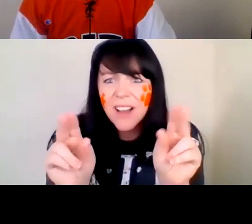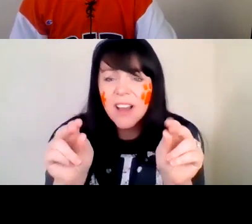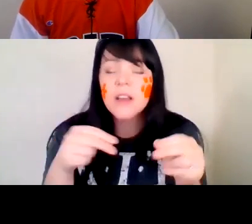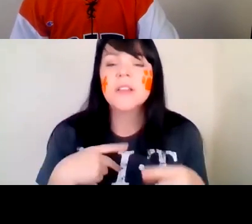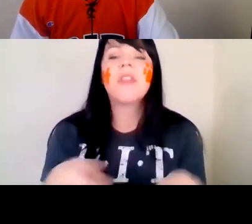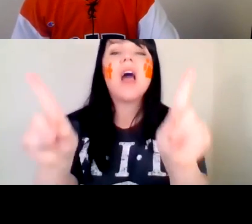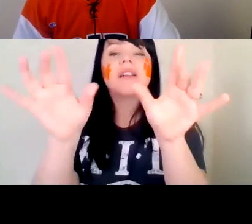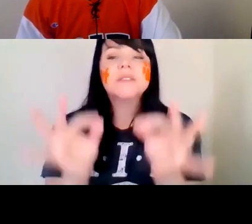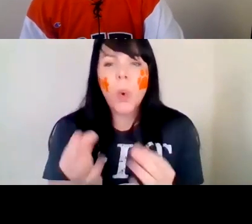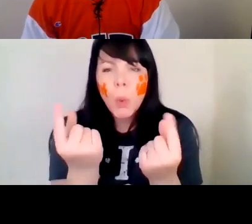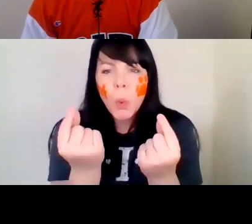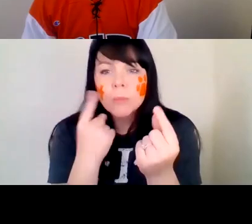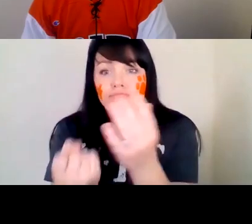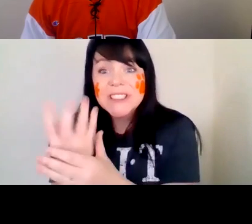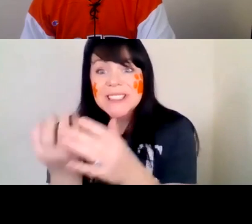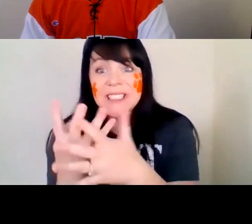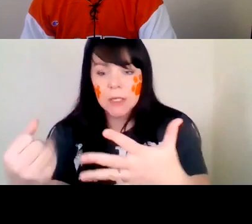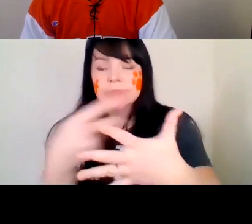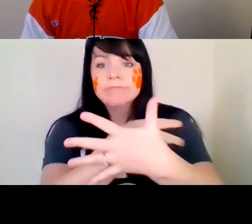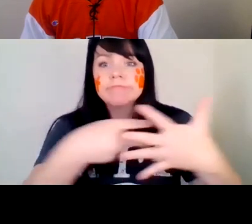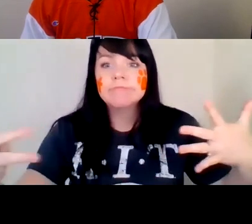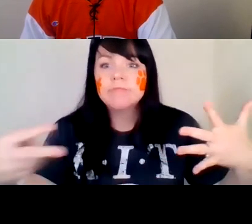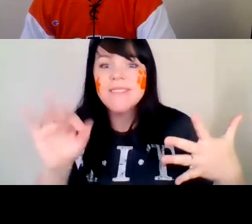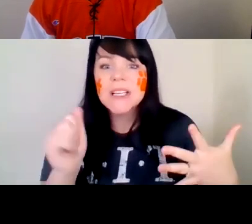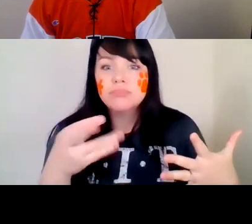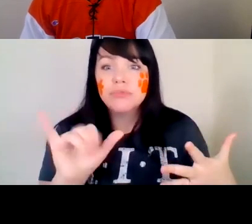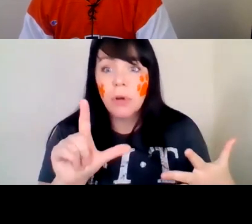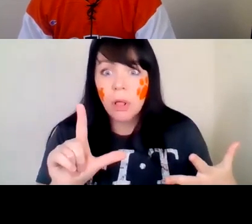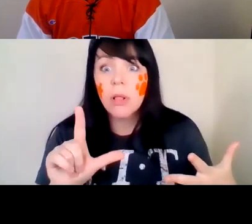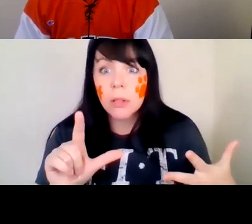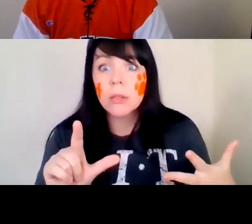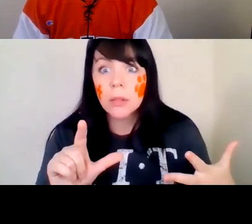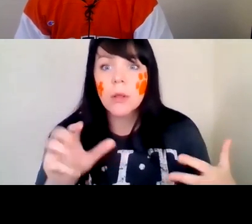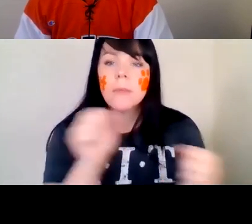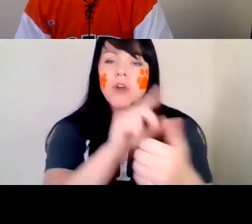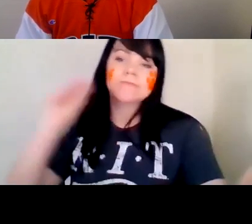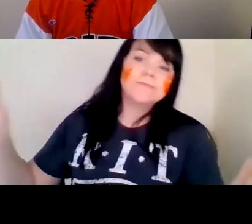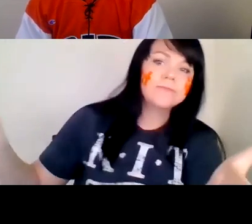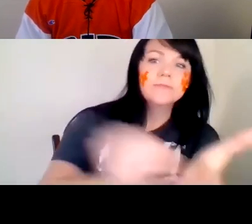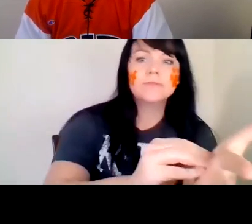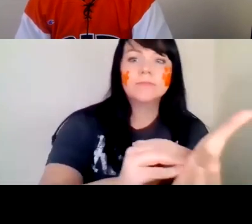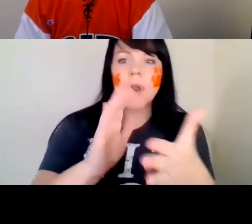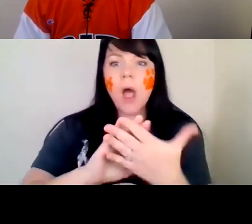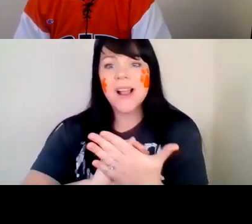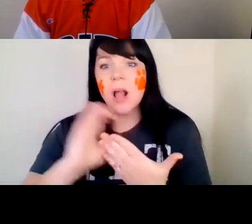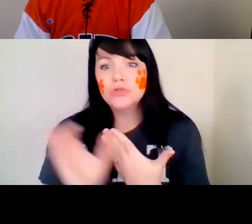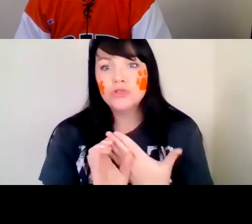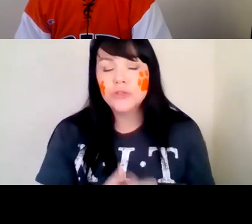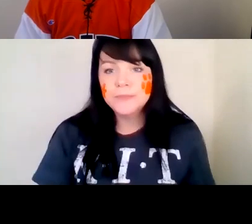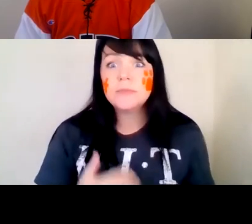Michelle: We have established our competition for two weeks in April. Put it on your calendar now.